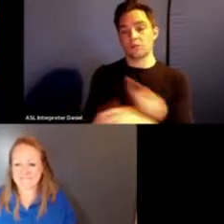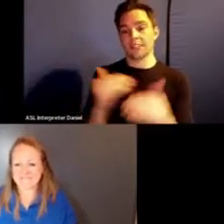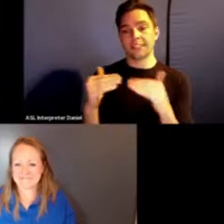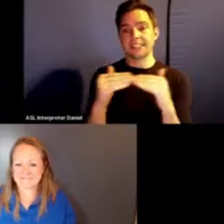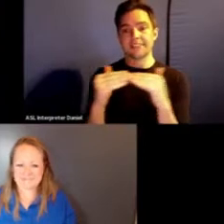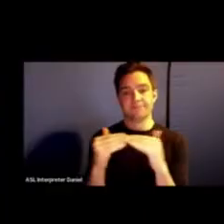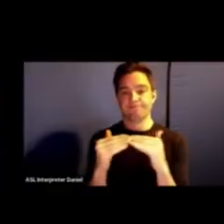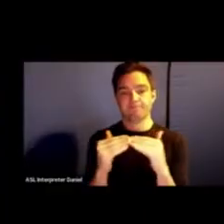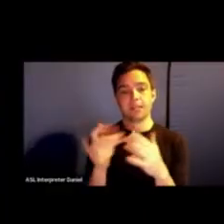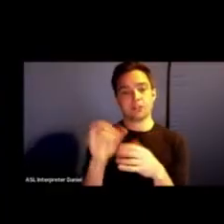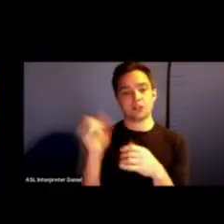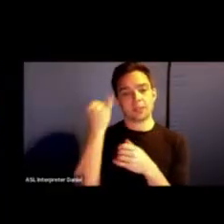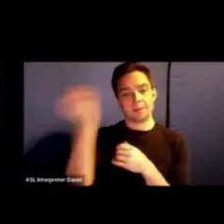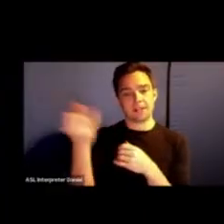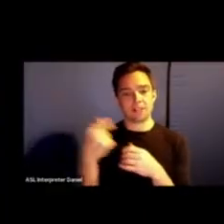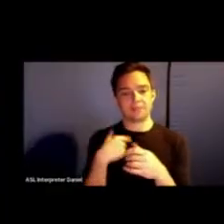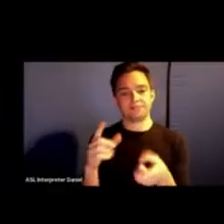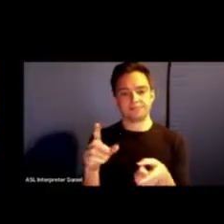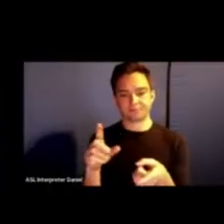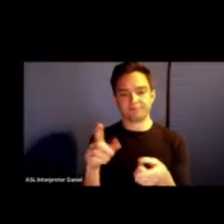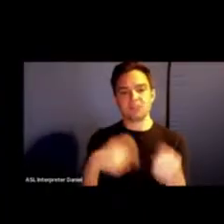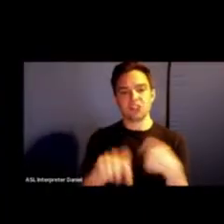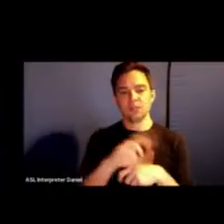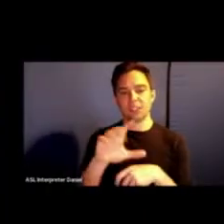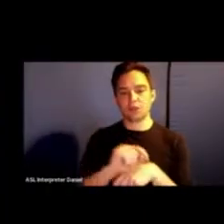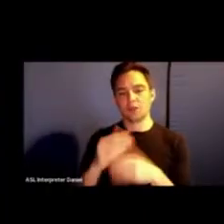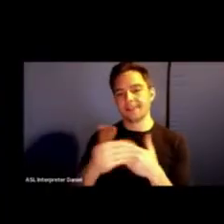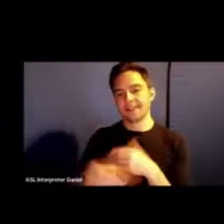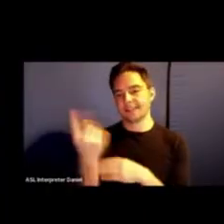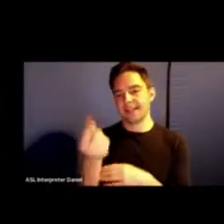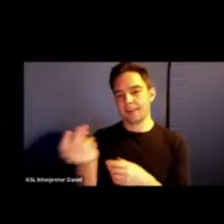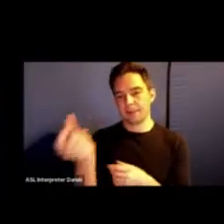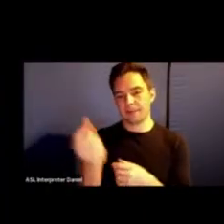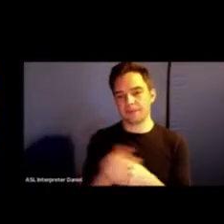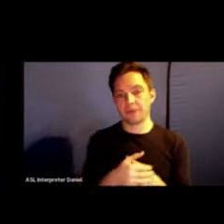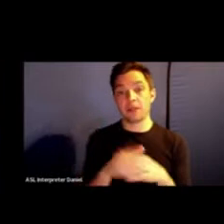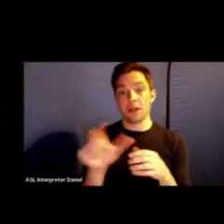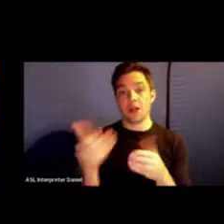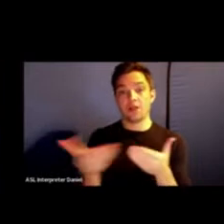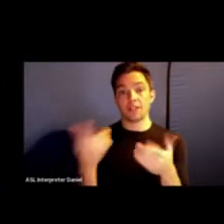imagine, I switch consultants the very next day. Another thing that successful I need people